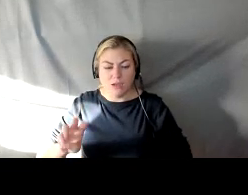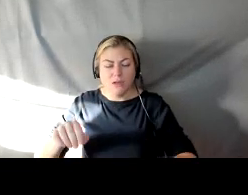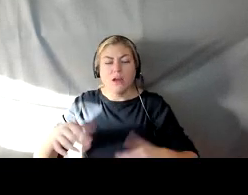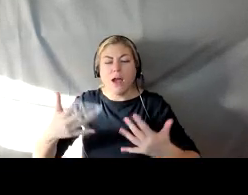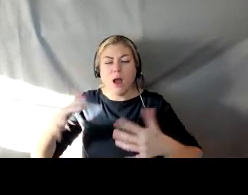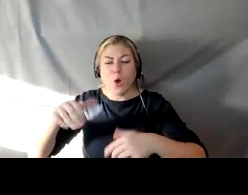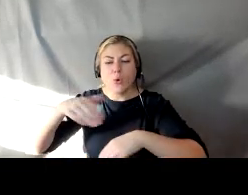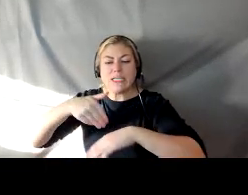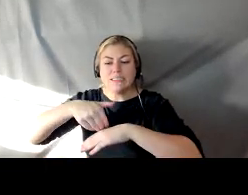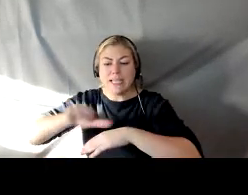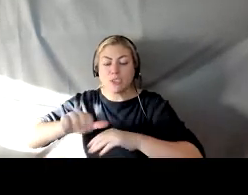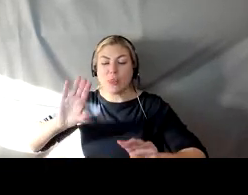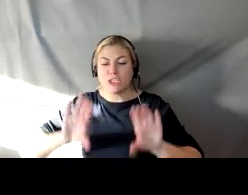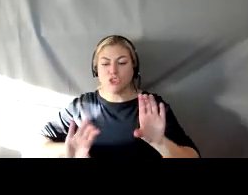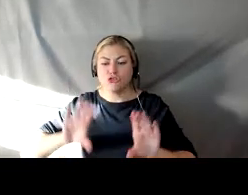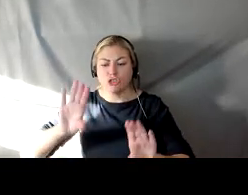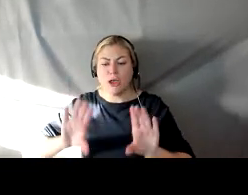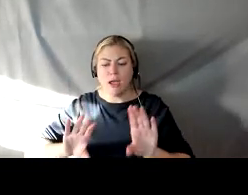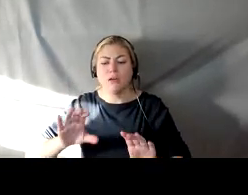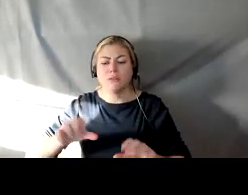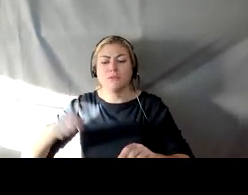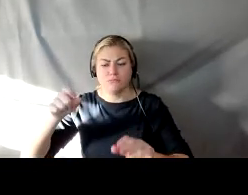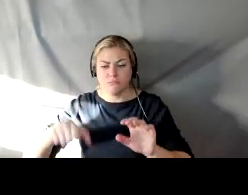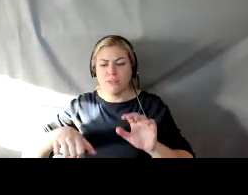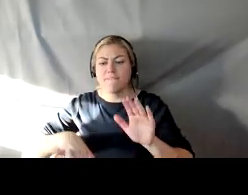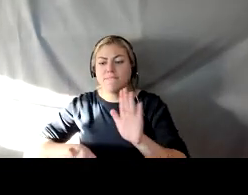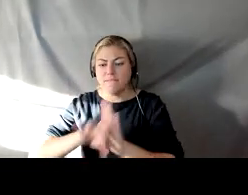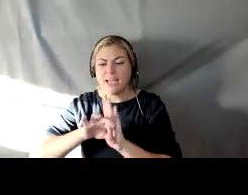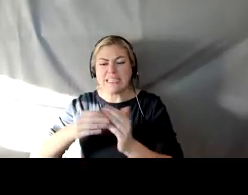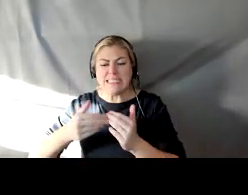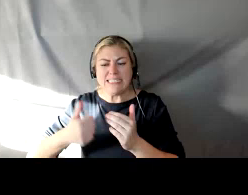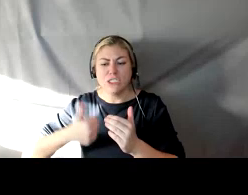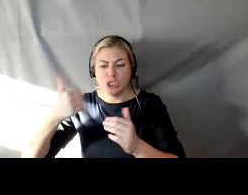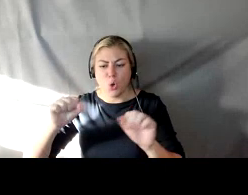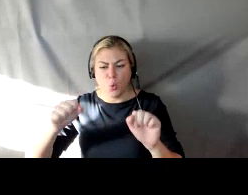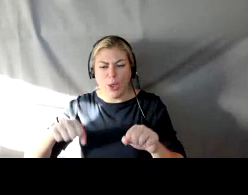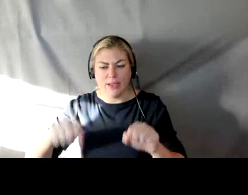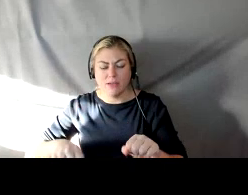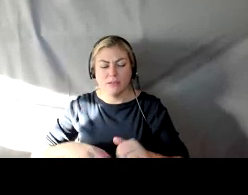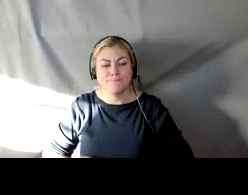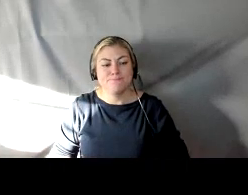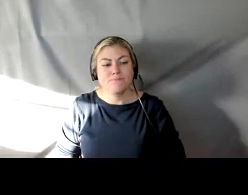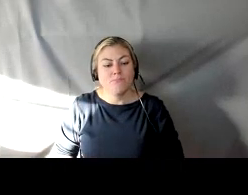story map that's linked on that project website. But Liz has put a link here in the chat as well.